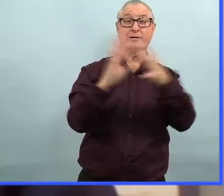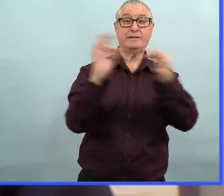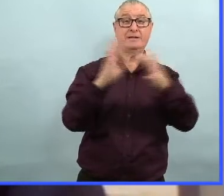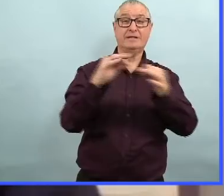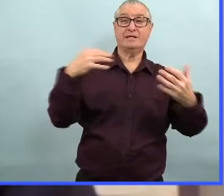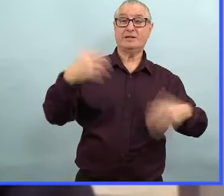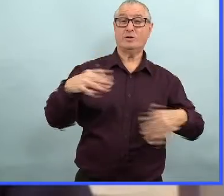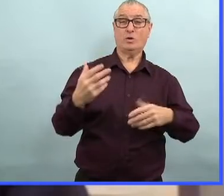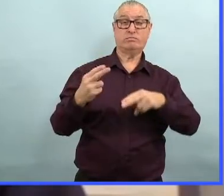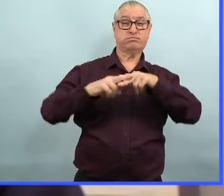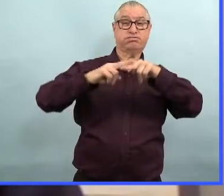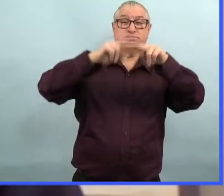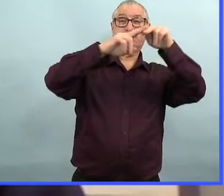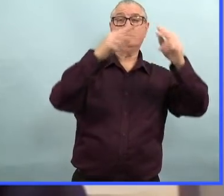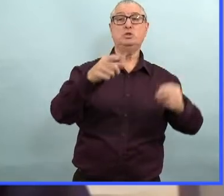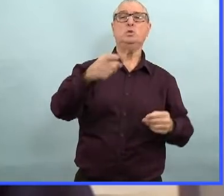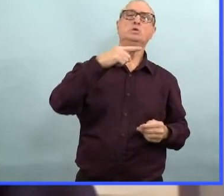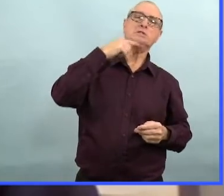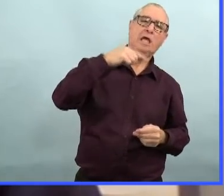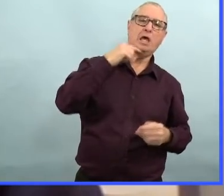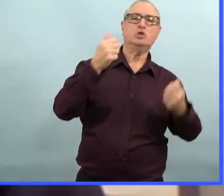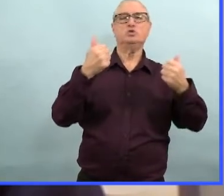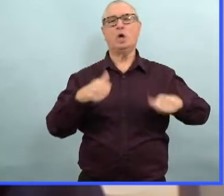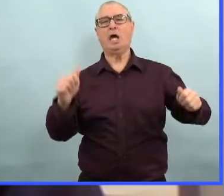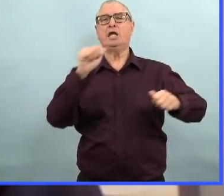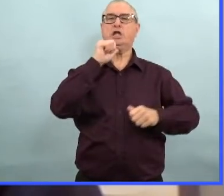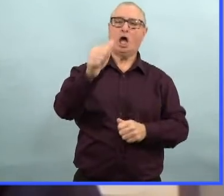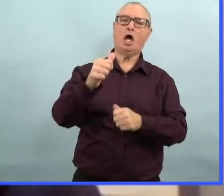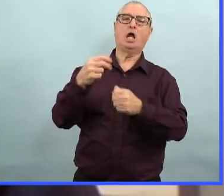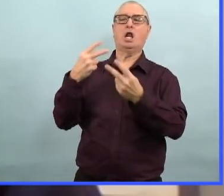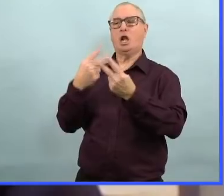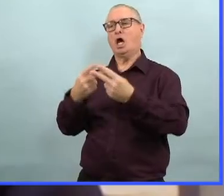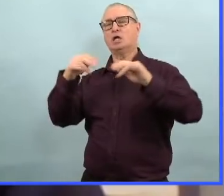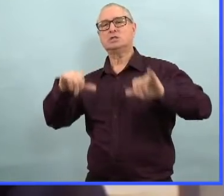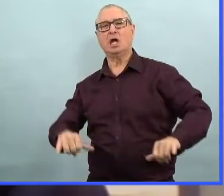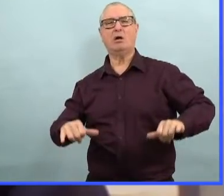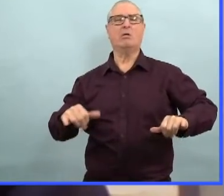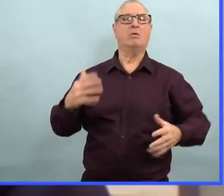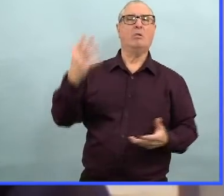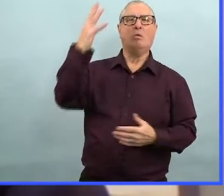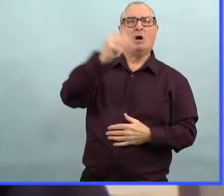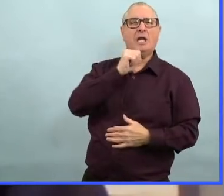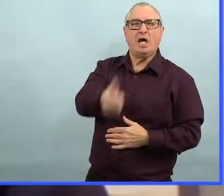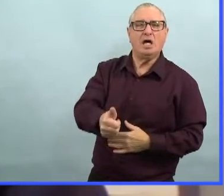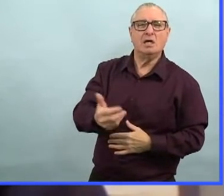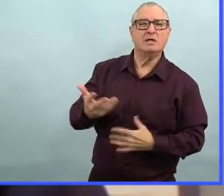so this is what we've been uh discussing is that omicron a lot of early reports do show that it's